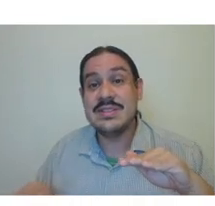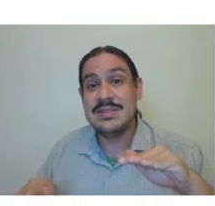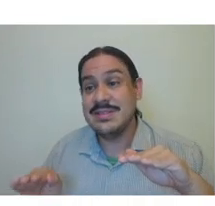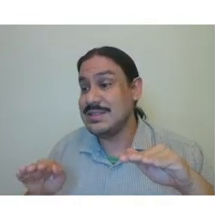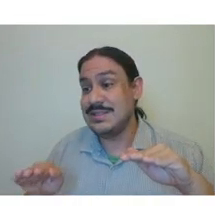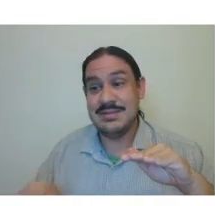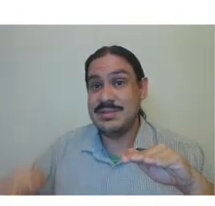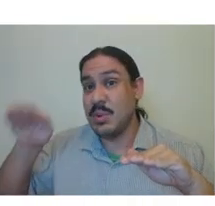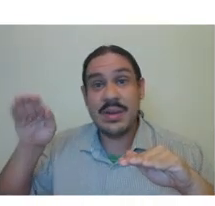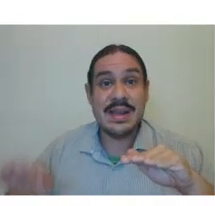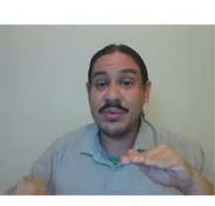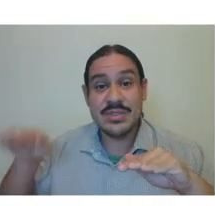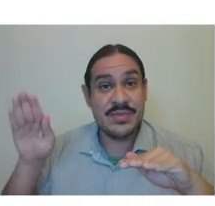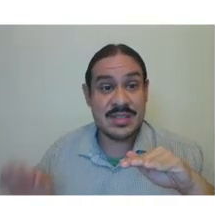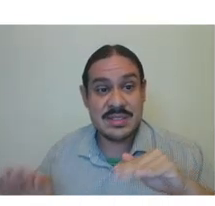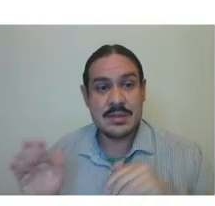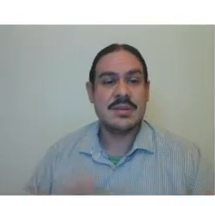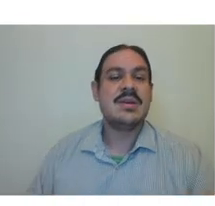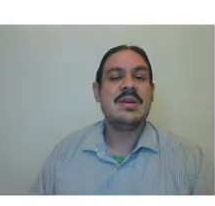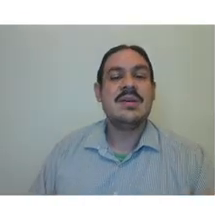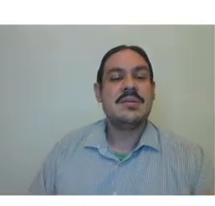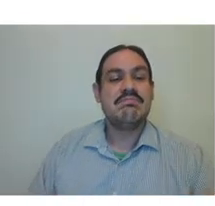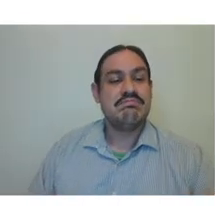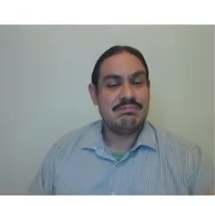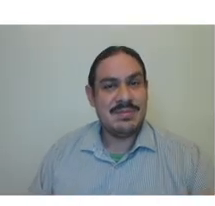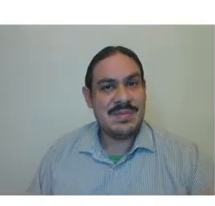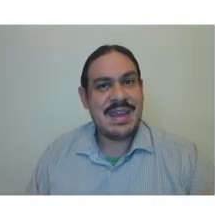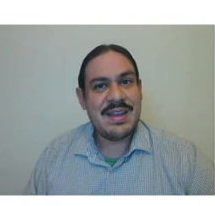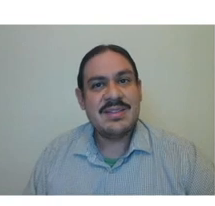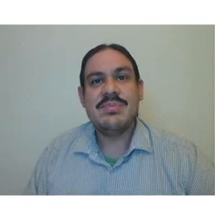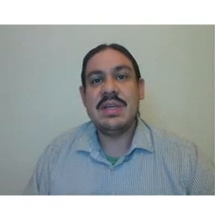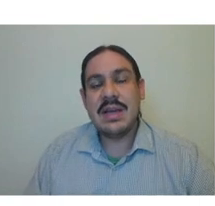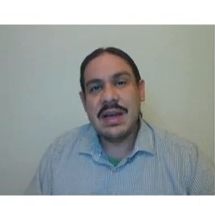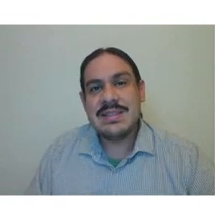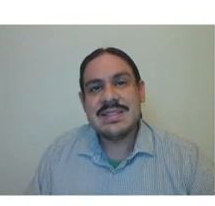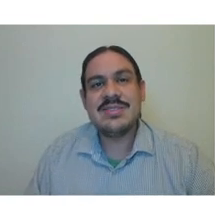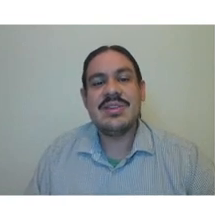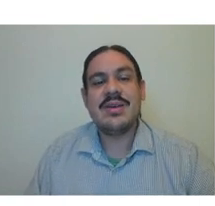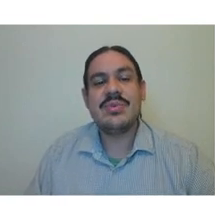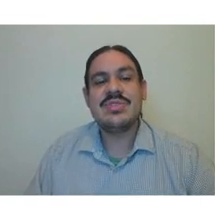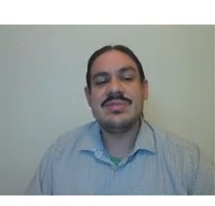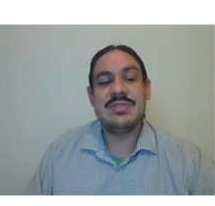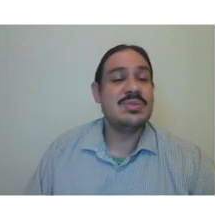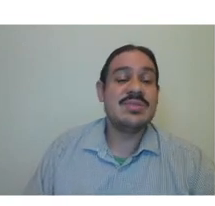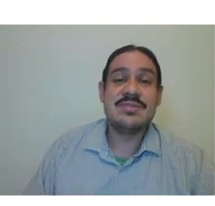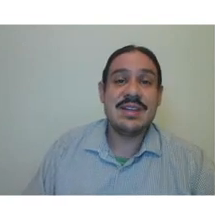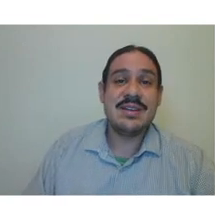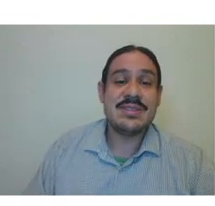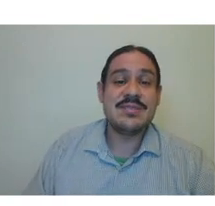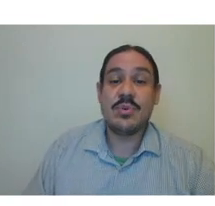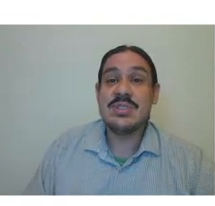human rights to access services and their governments in their languages